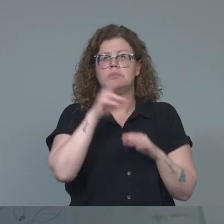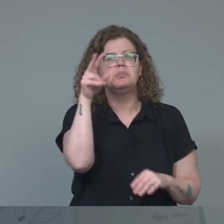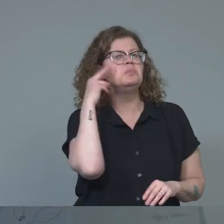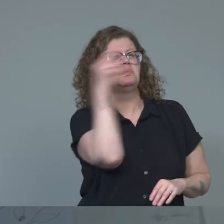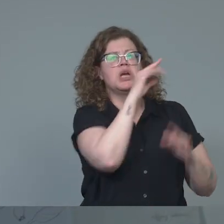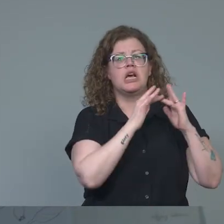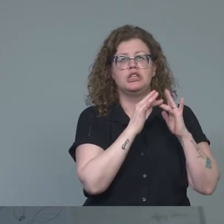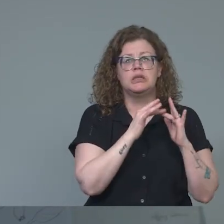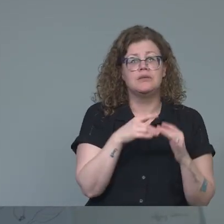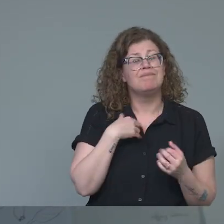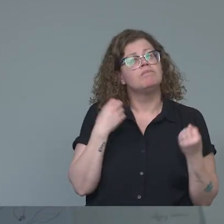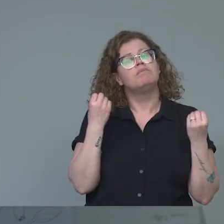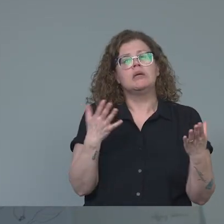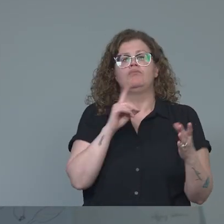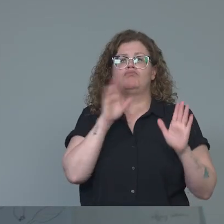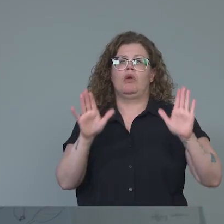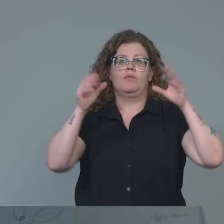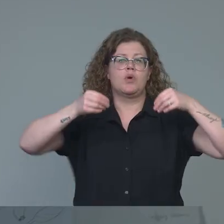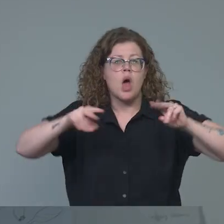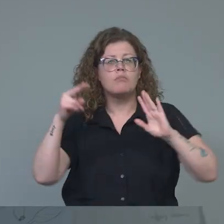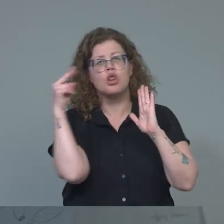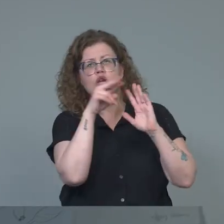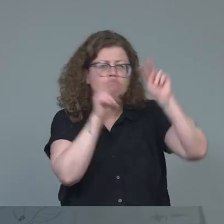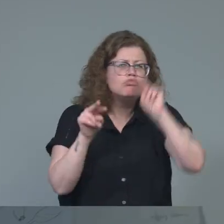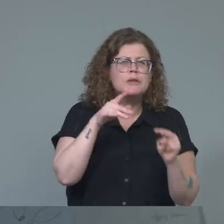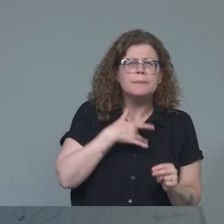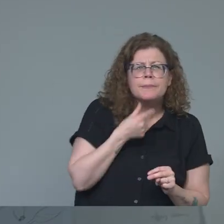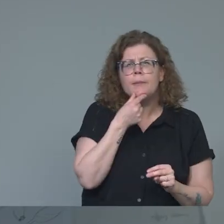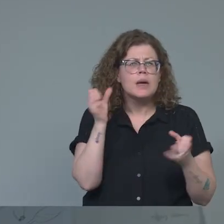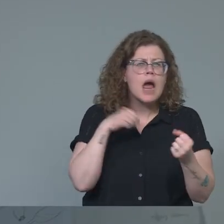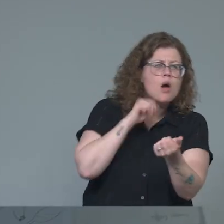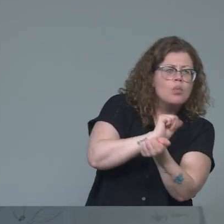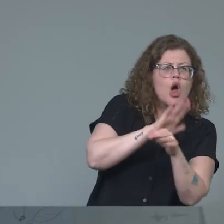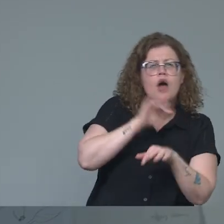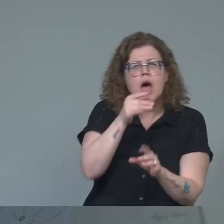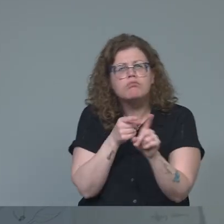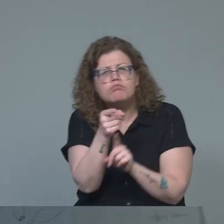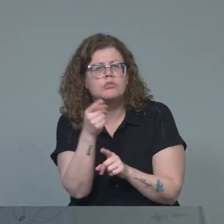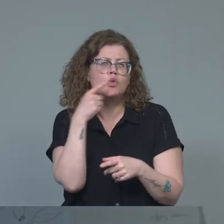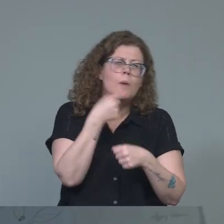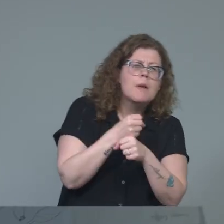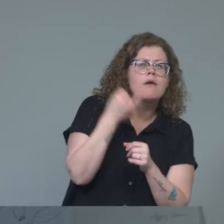project or an artist-driven project with some community input into it. And I really wanted